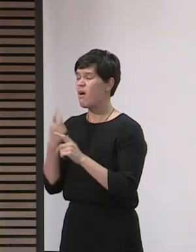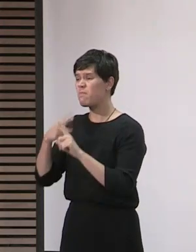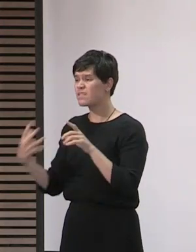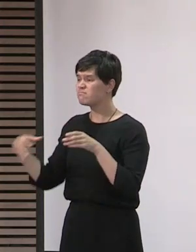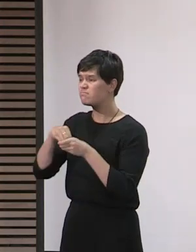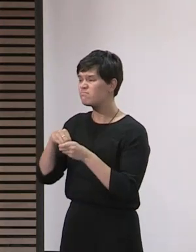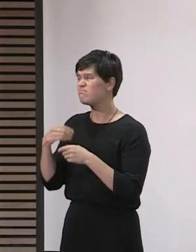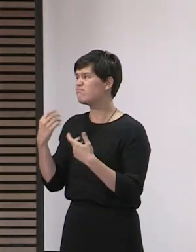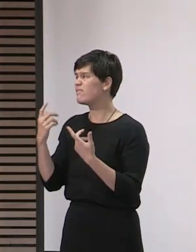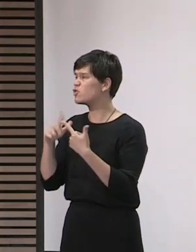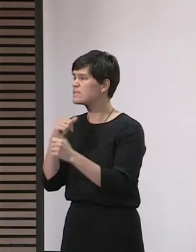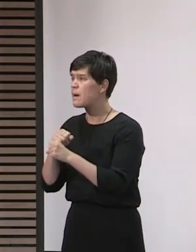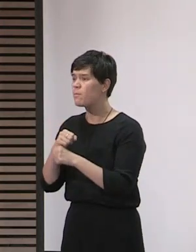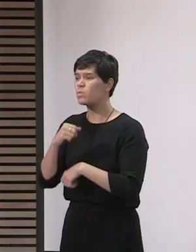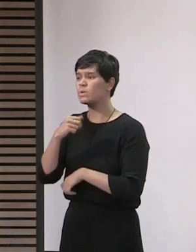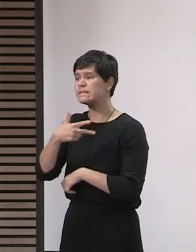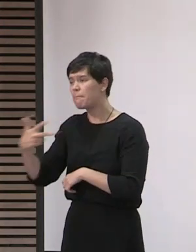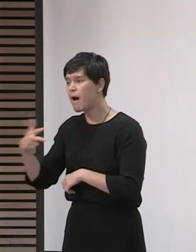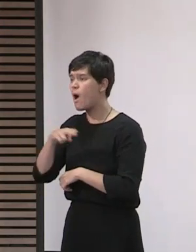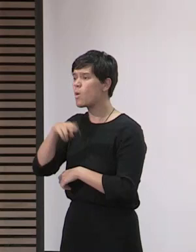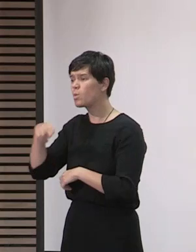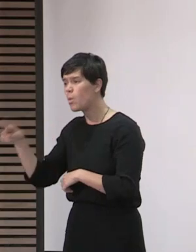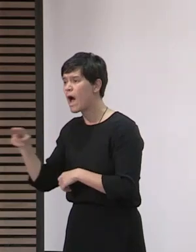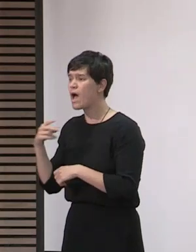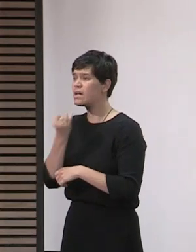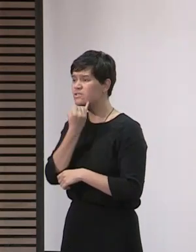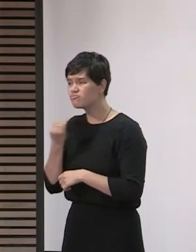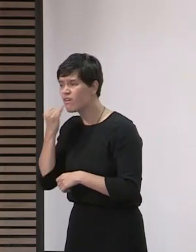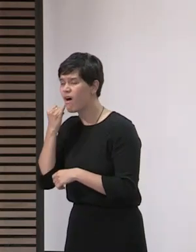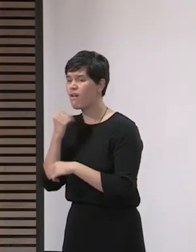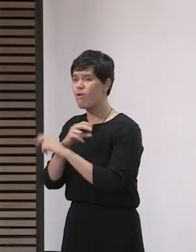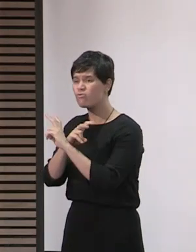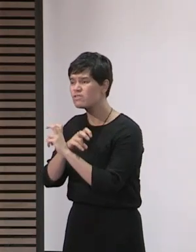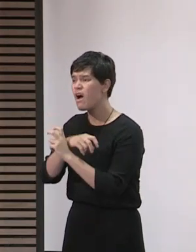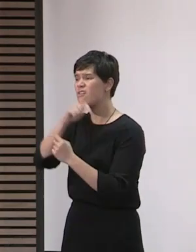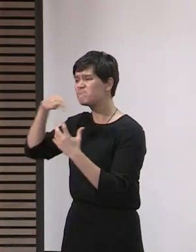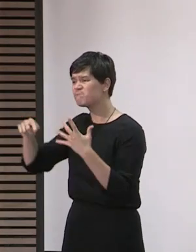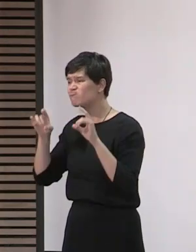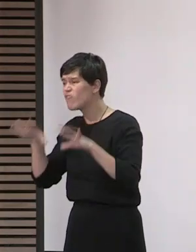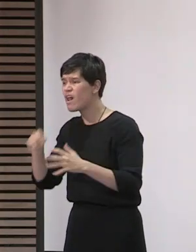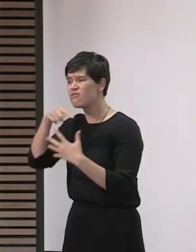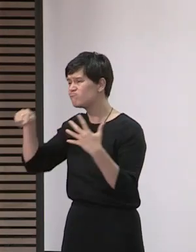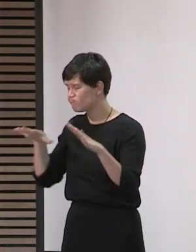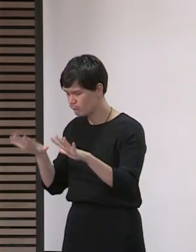Chancellor and includes leaders from Australia, Norway, Denmark and Israel,